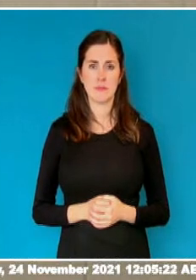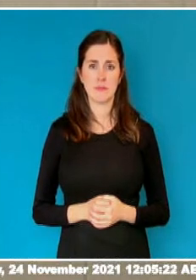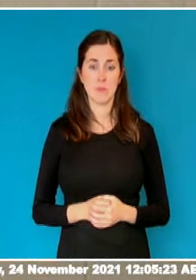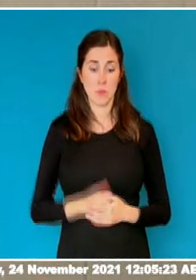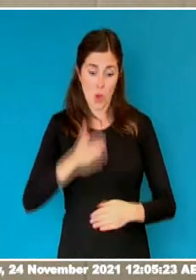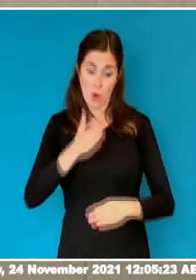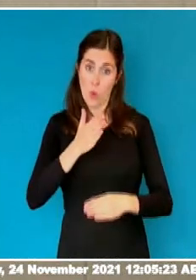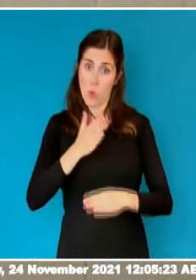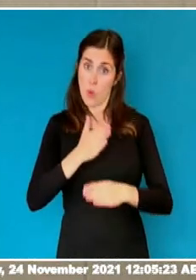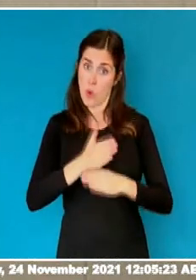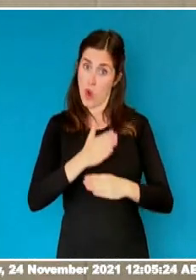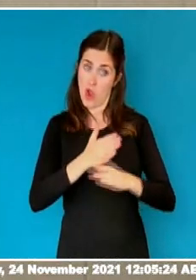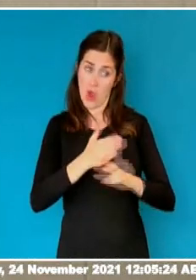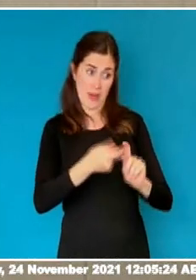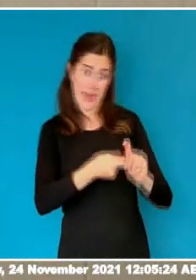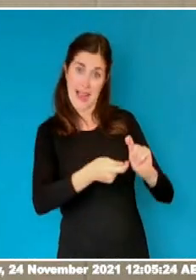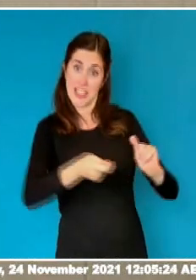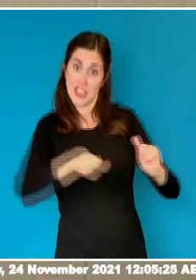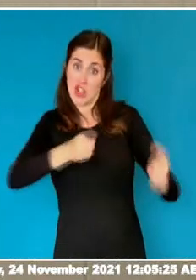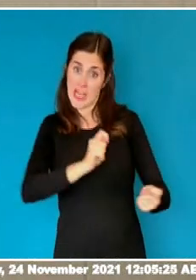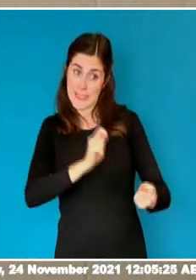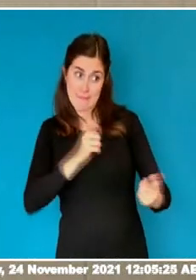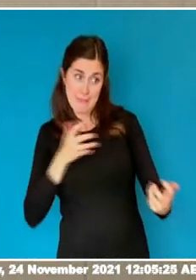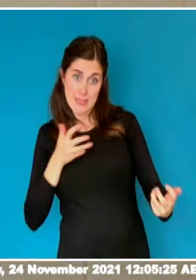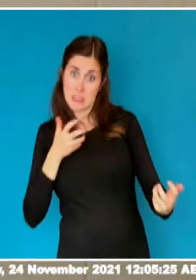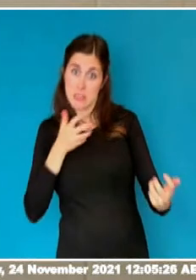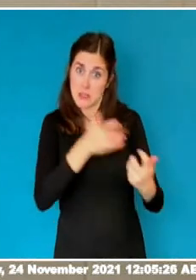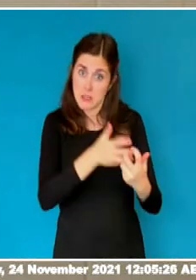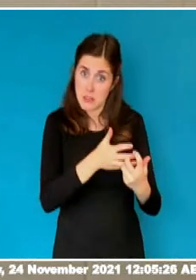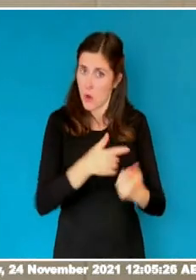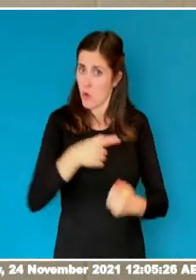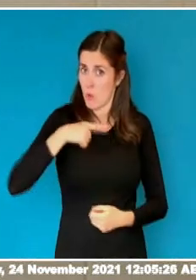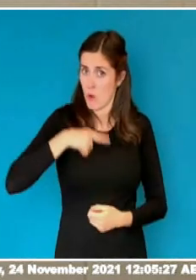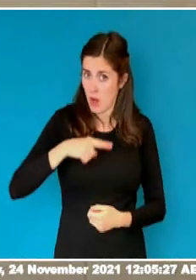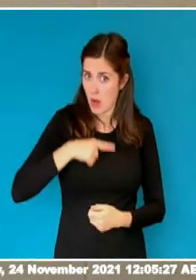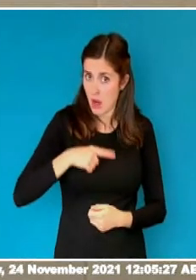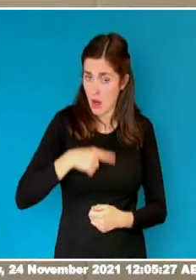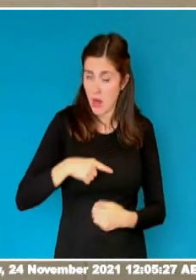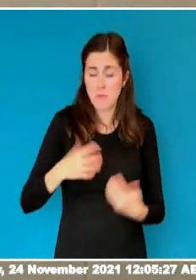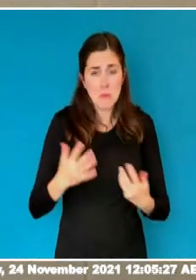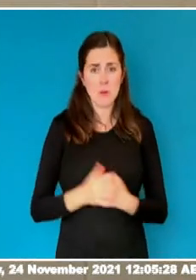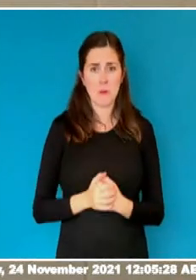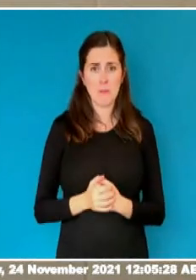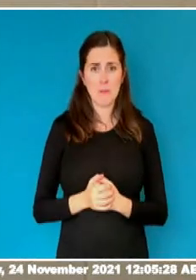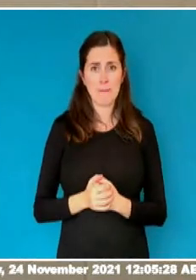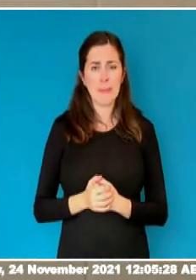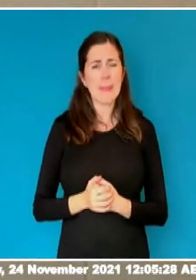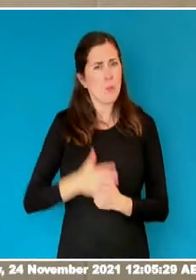adjustment is part of ensuring that we aim to create a great work environment for